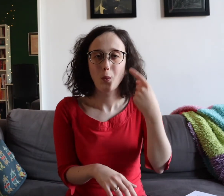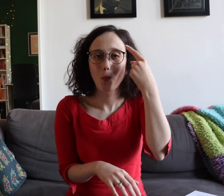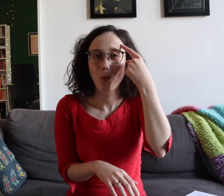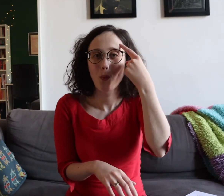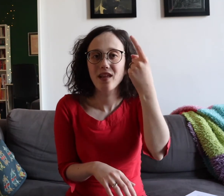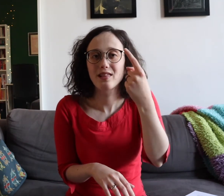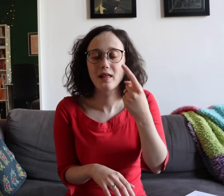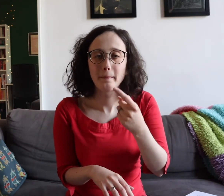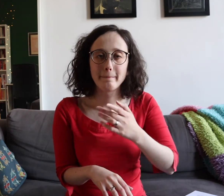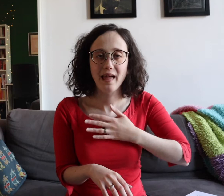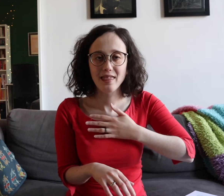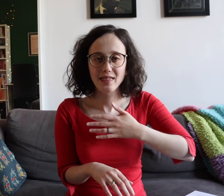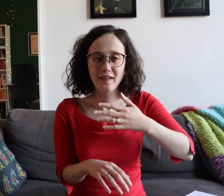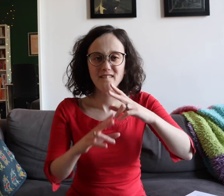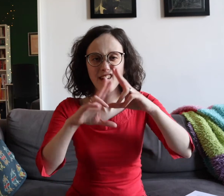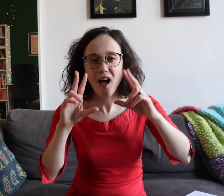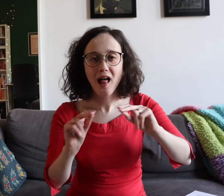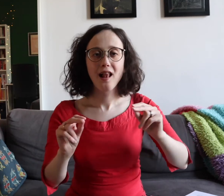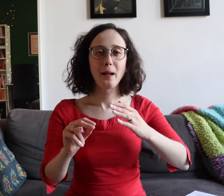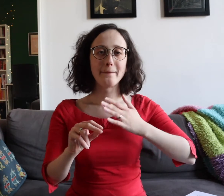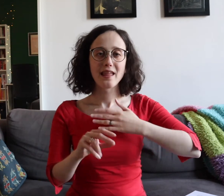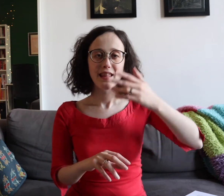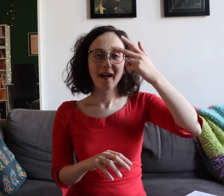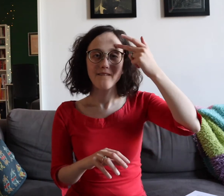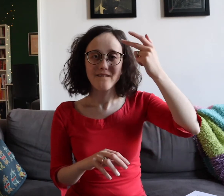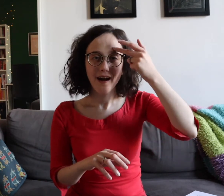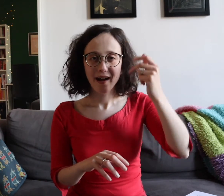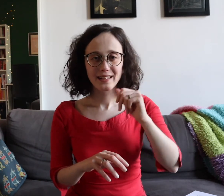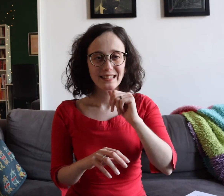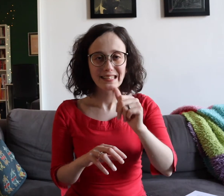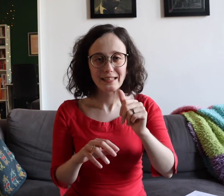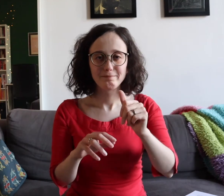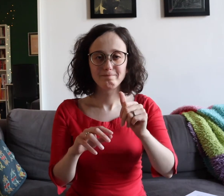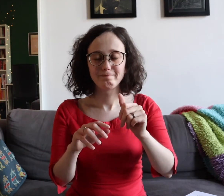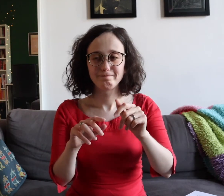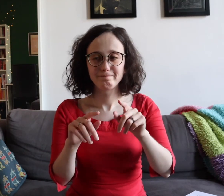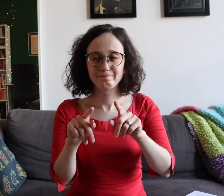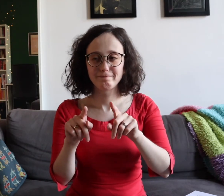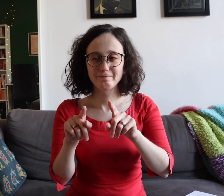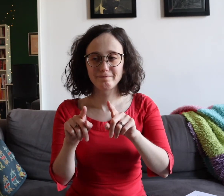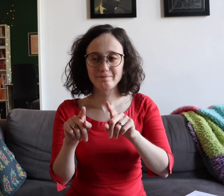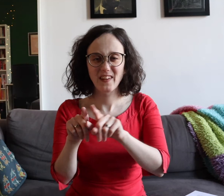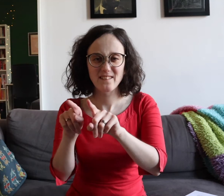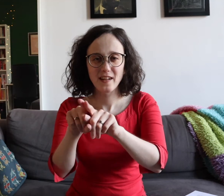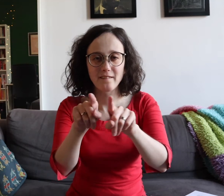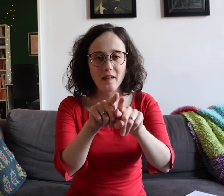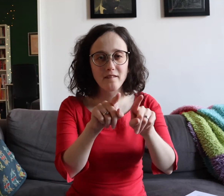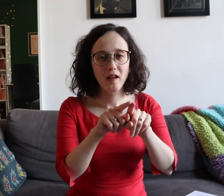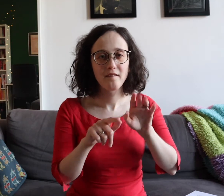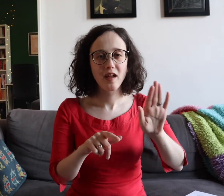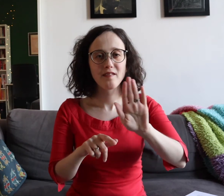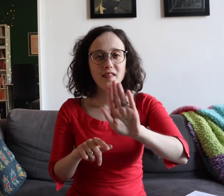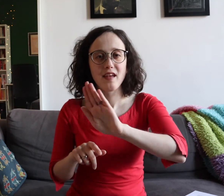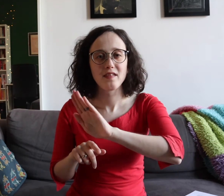I know my story and my experiences are not the same as those of others.